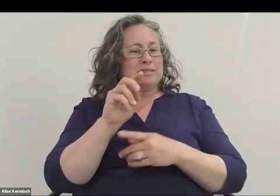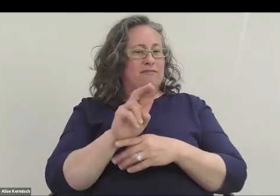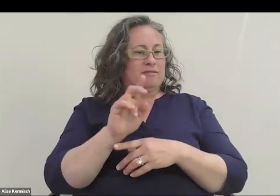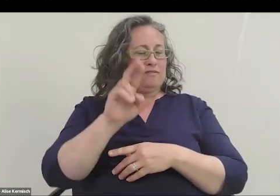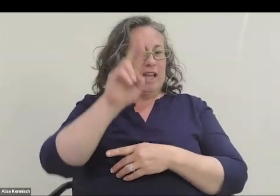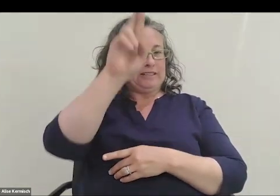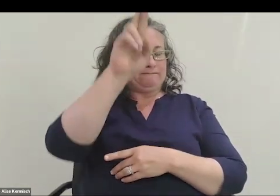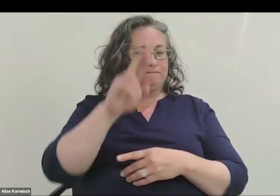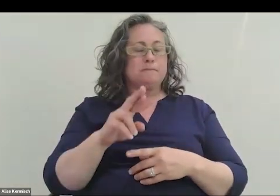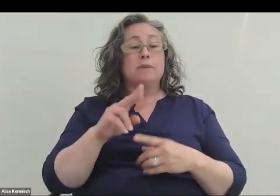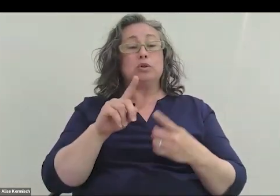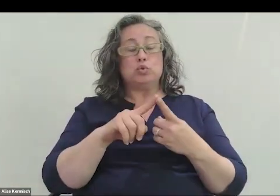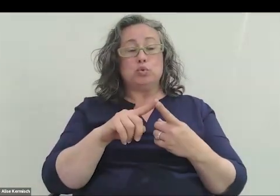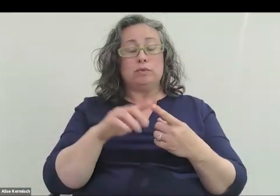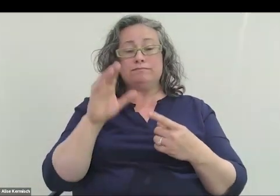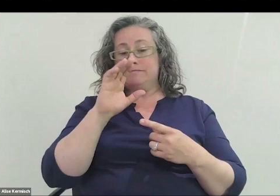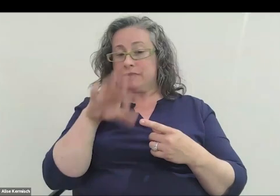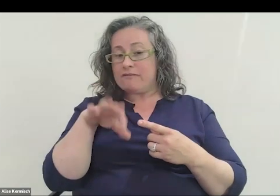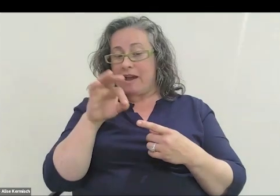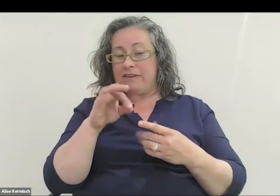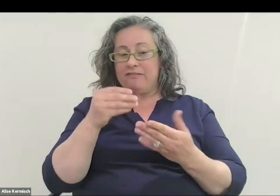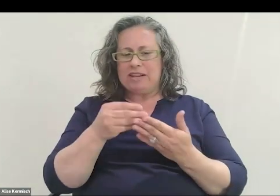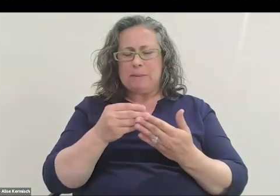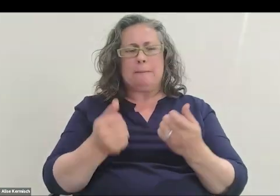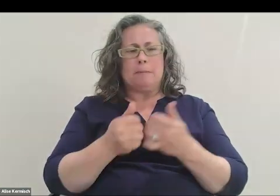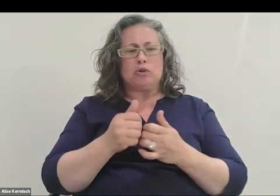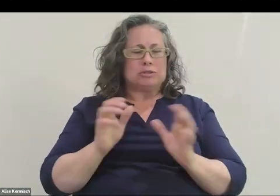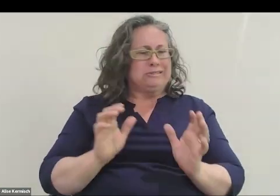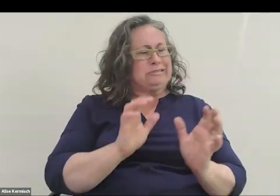In order to find fundings, most people are pushing me towards engineering a prosthesis.